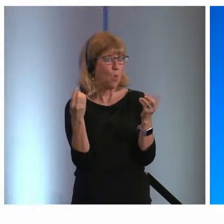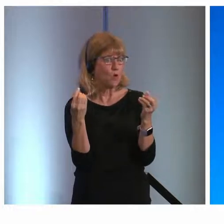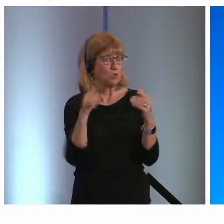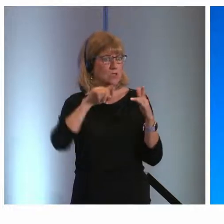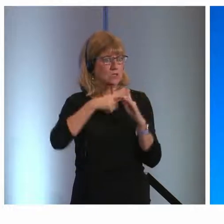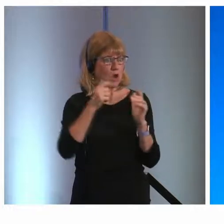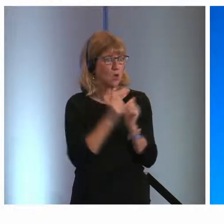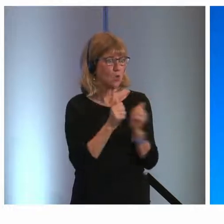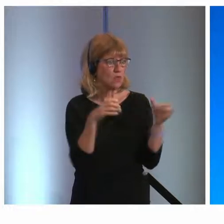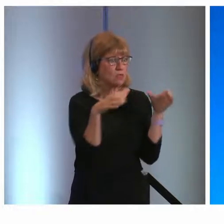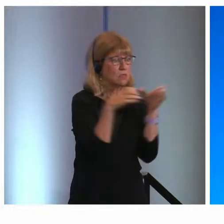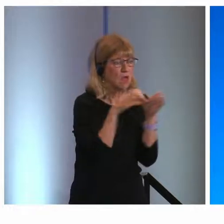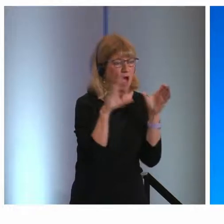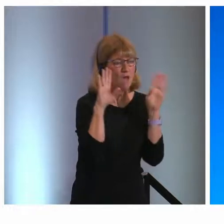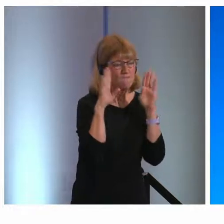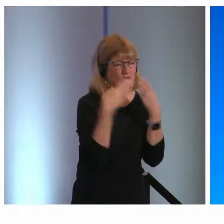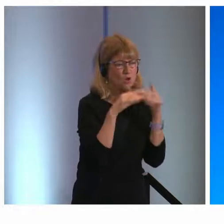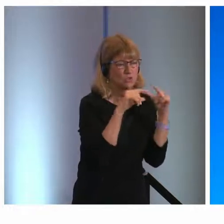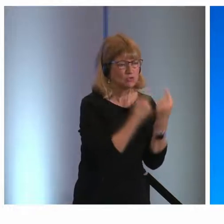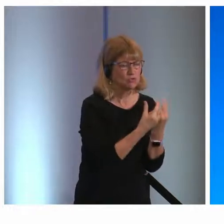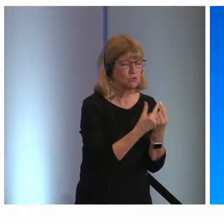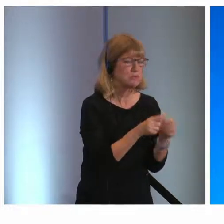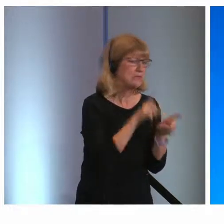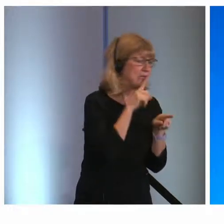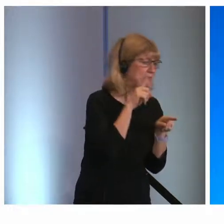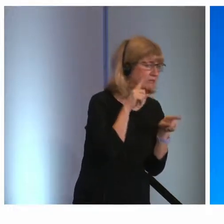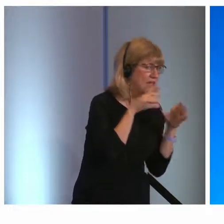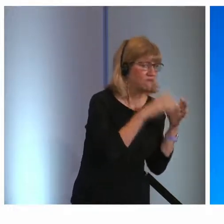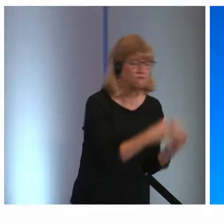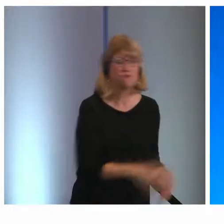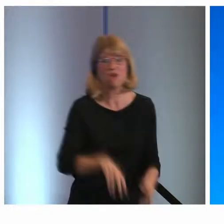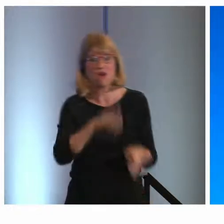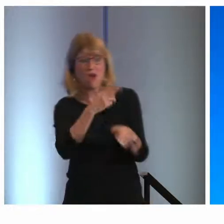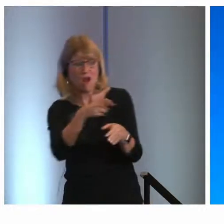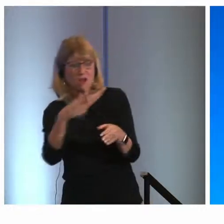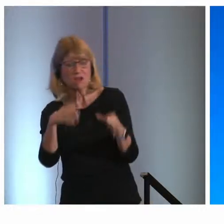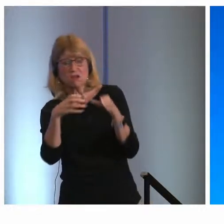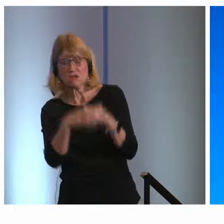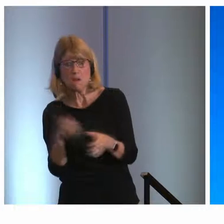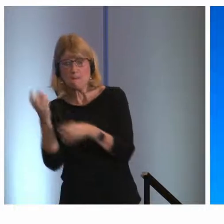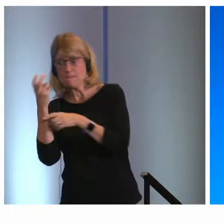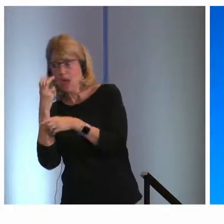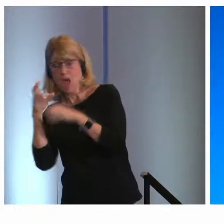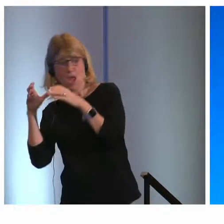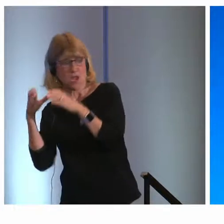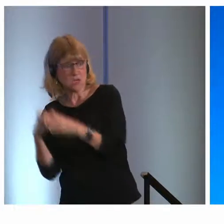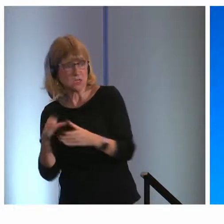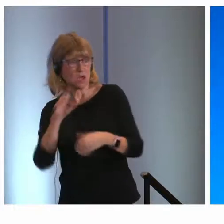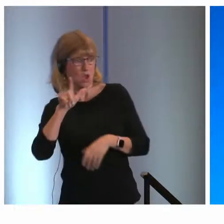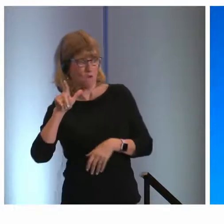is where the strategic alliances and authenticity the really meets the road. We did focus groups with Deaf,